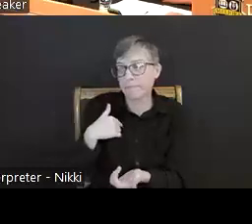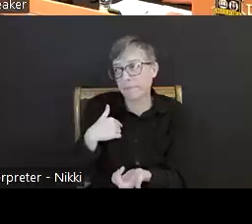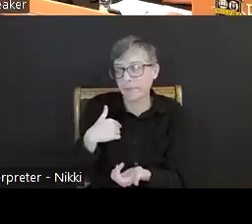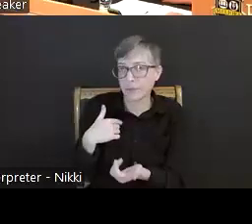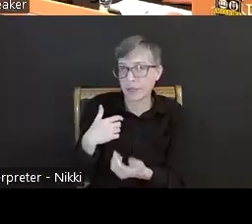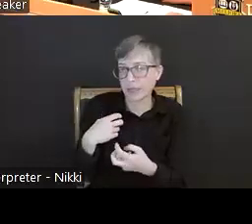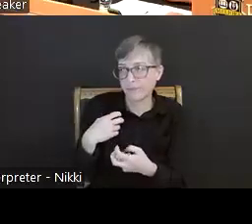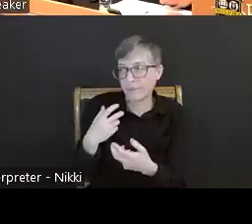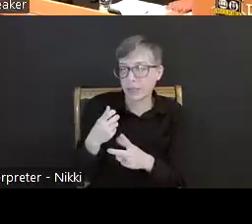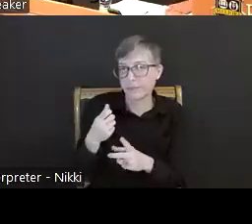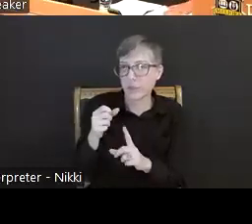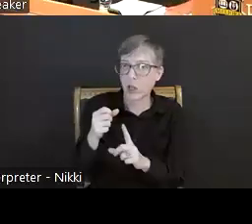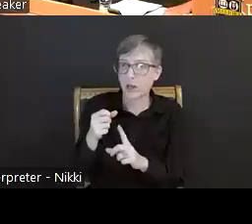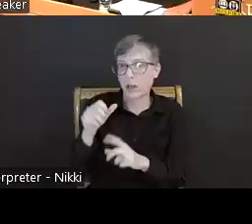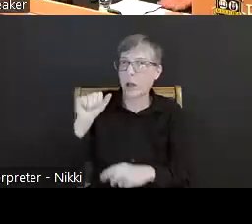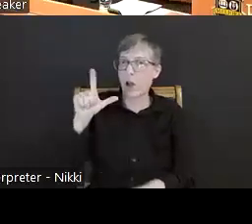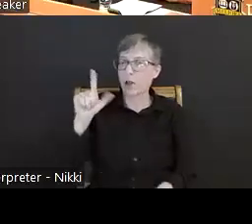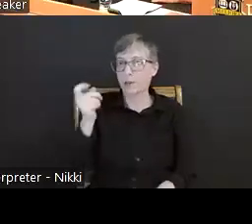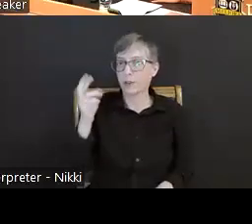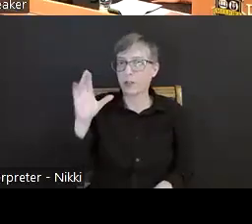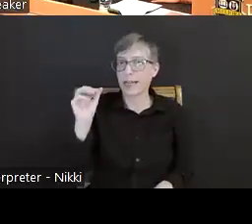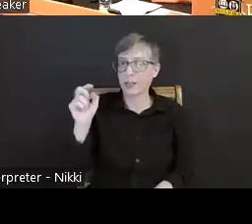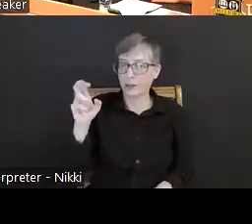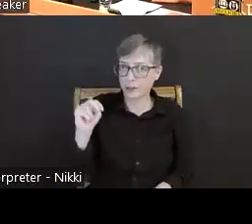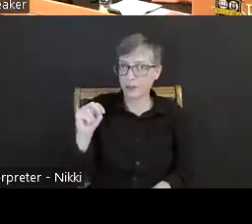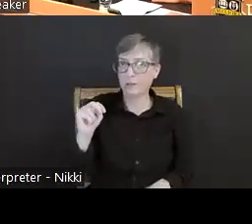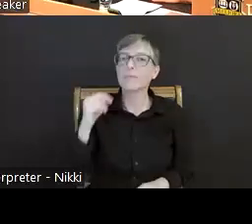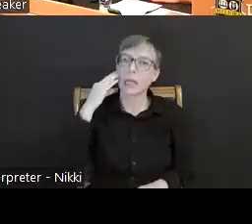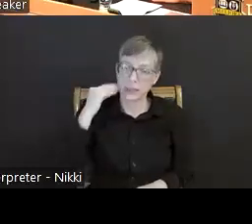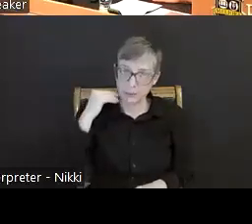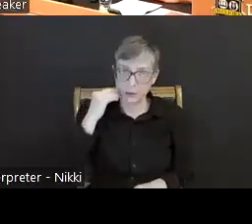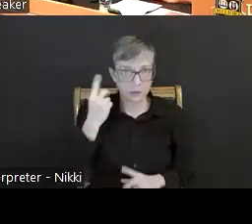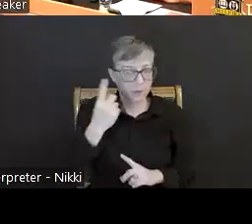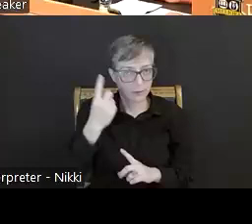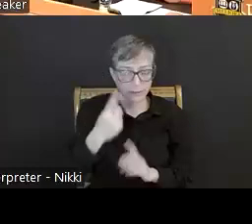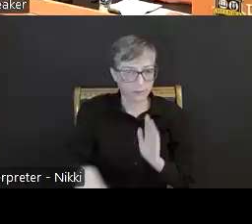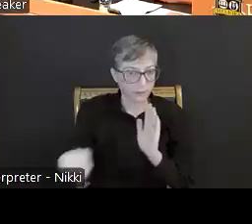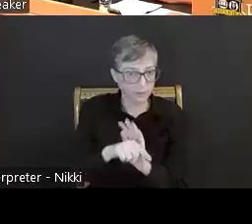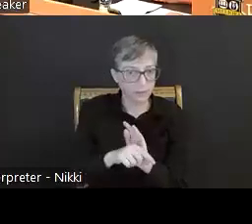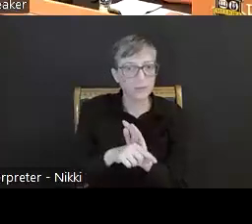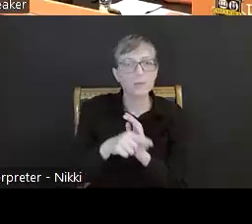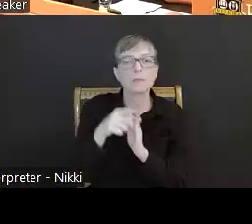screen um at which point um the provider or maybe the social worker would reach out to heal um and